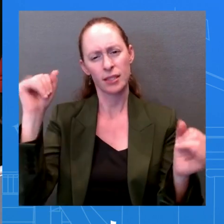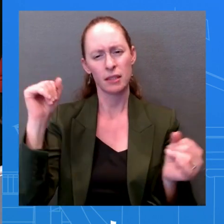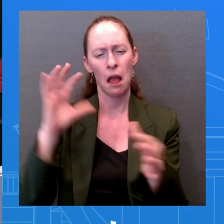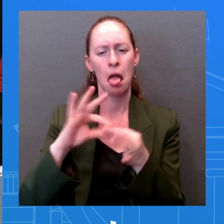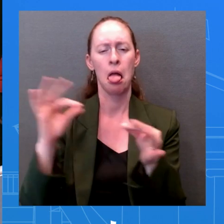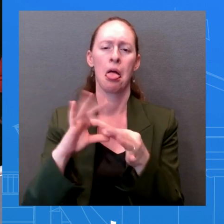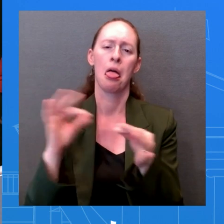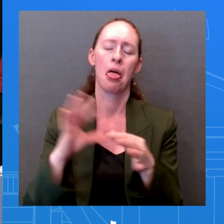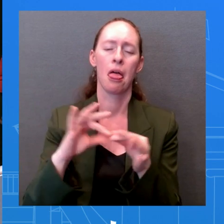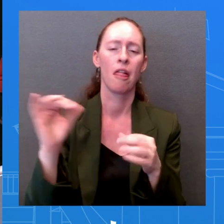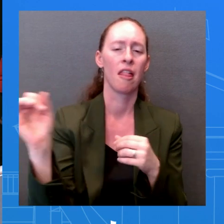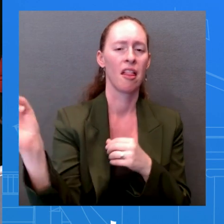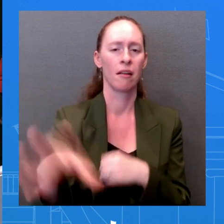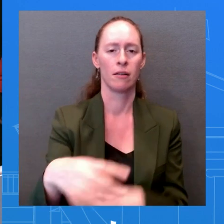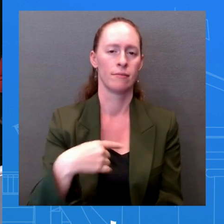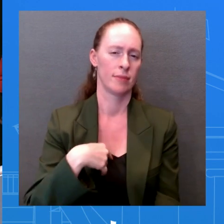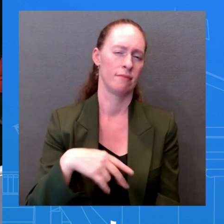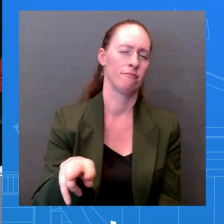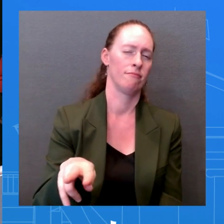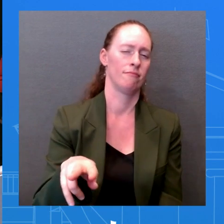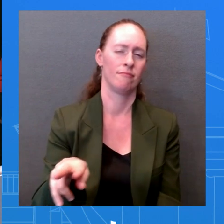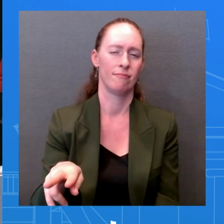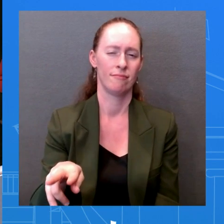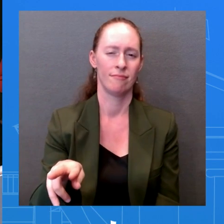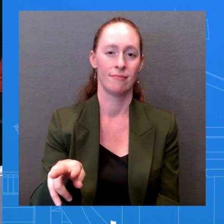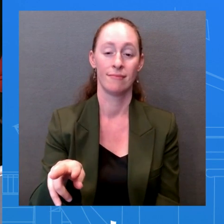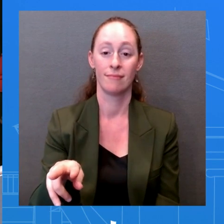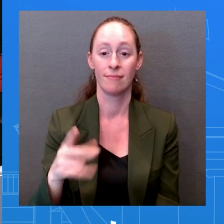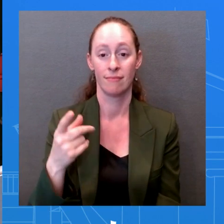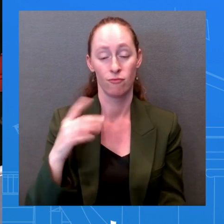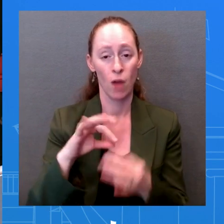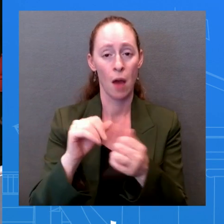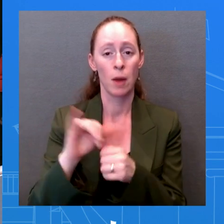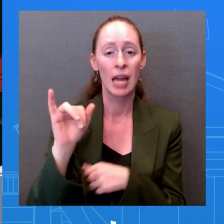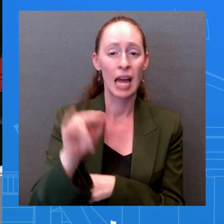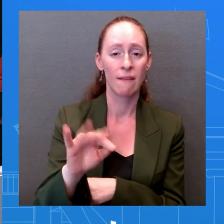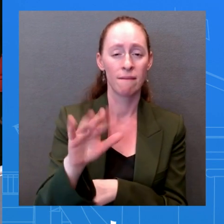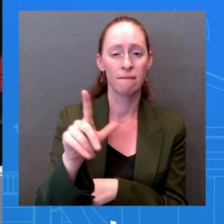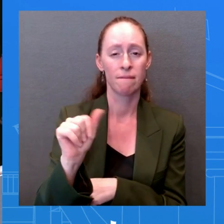that cost more than double the average American's yearly salary made him feel optimistic.